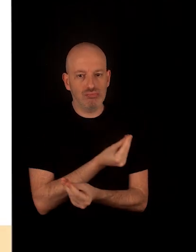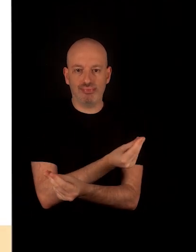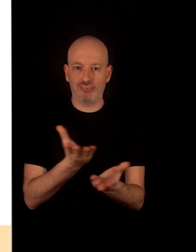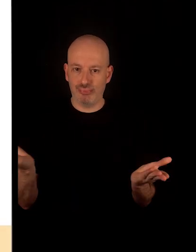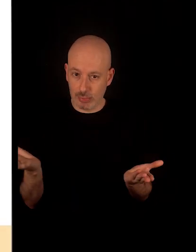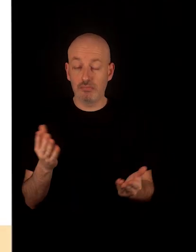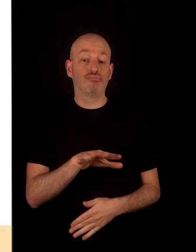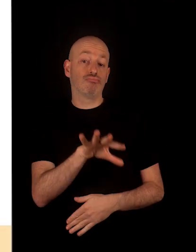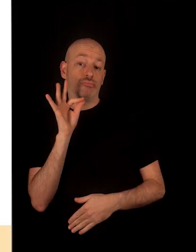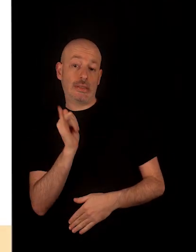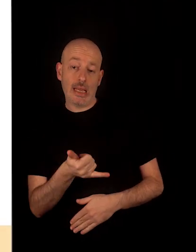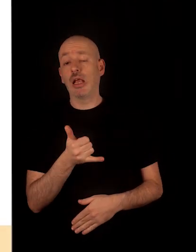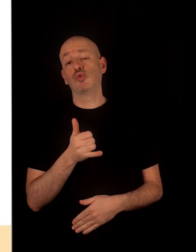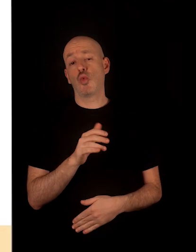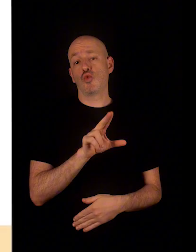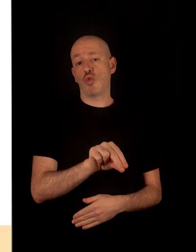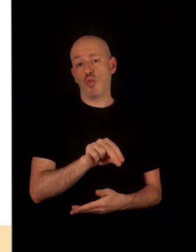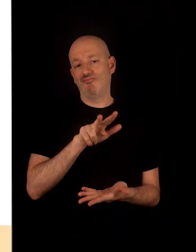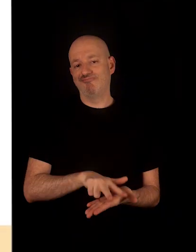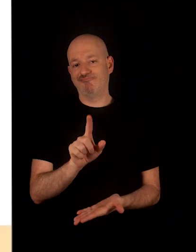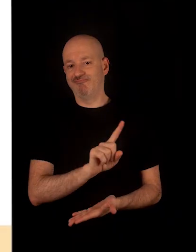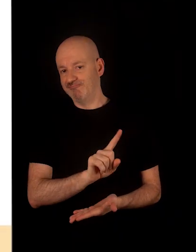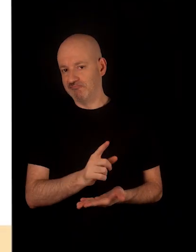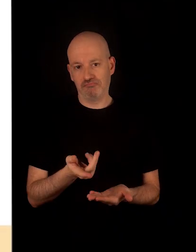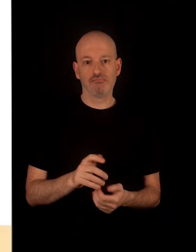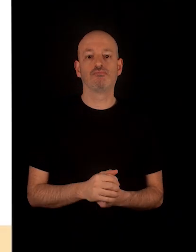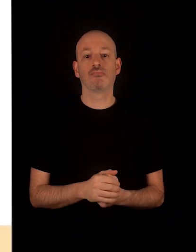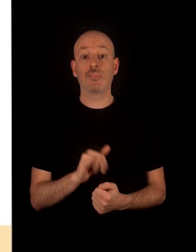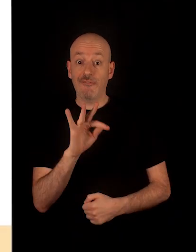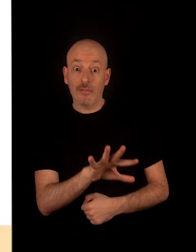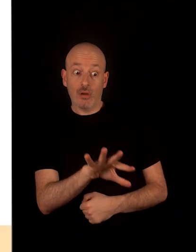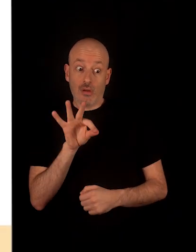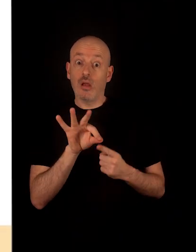We don't have audiovisual sector because this is under the MEDIA STRAND of the Creative Europe programme